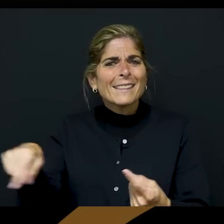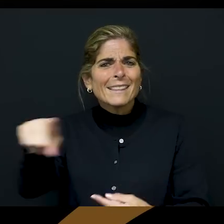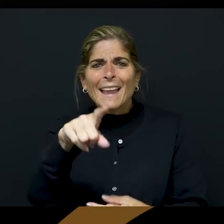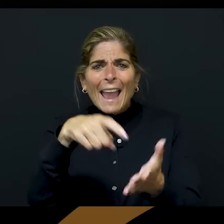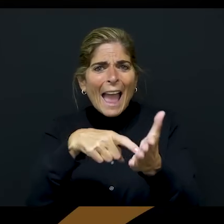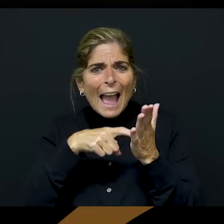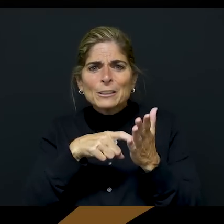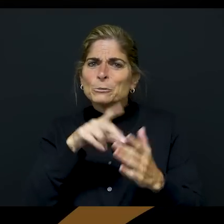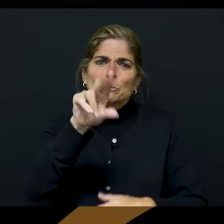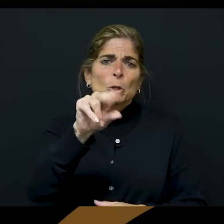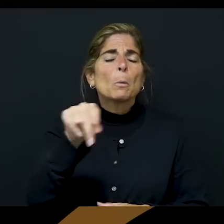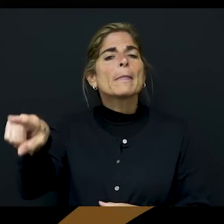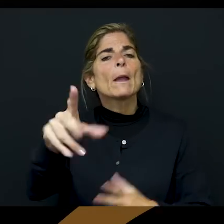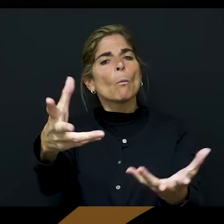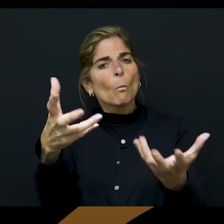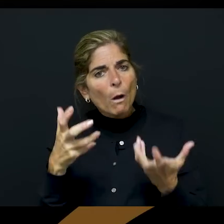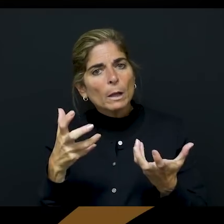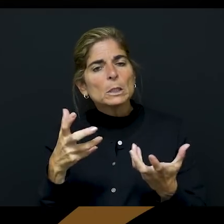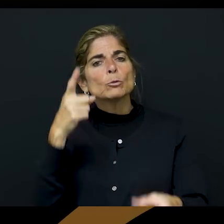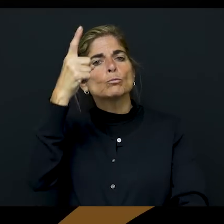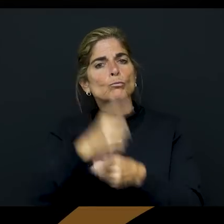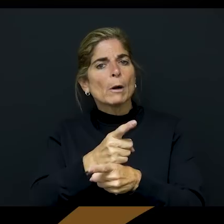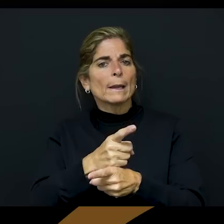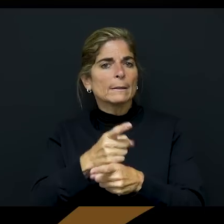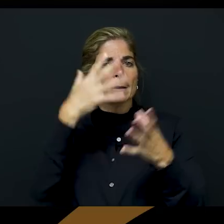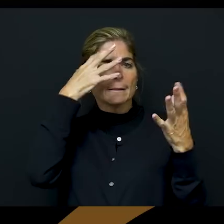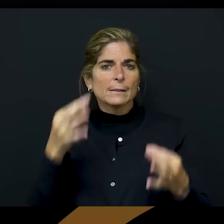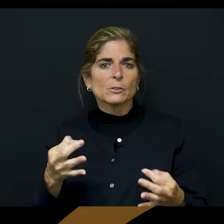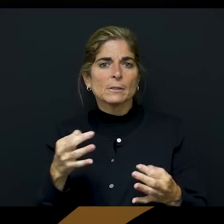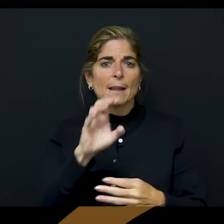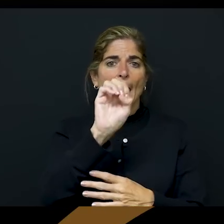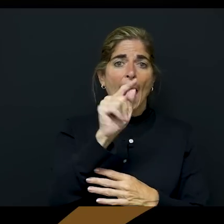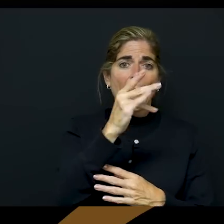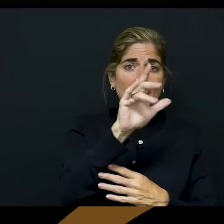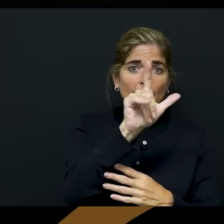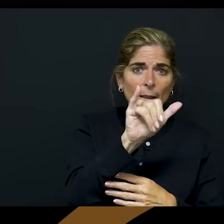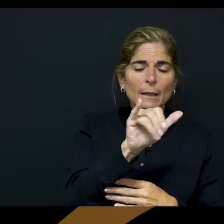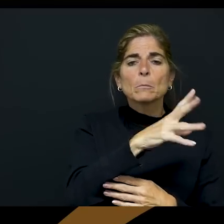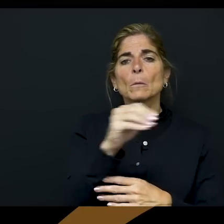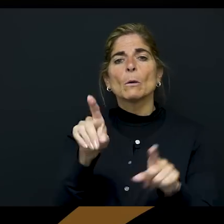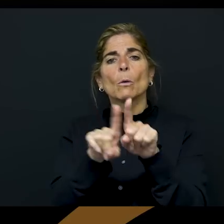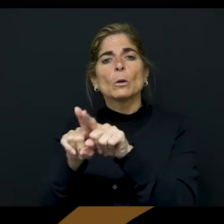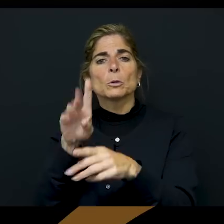they didn't have to, but they chose to because it was the right thing to do ethically and for the business.